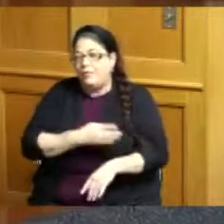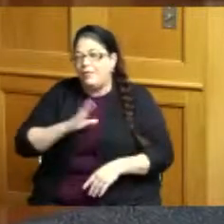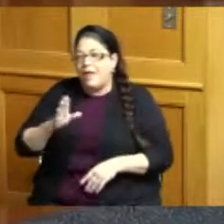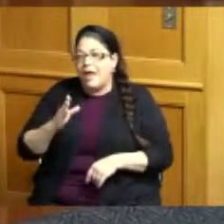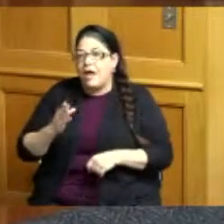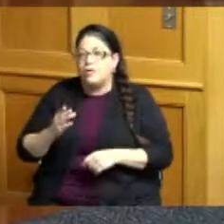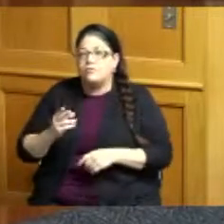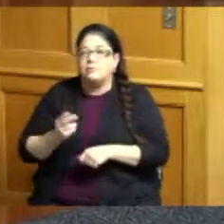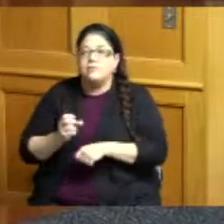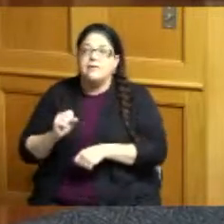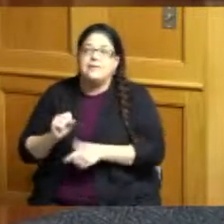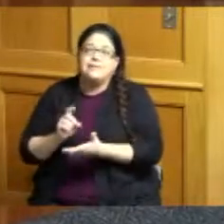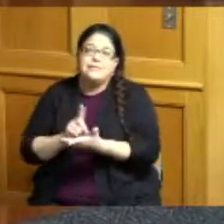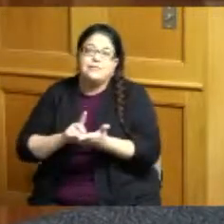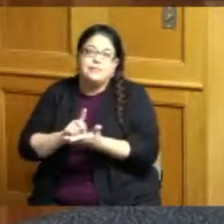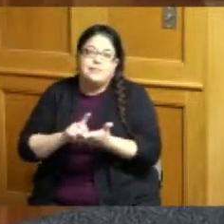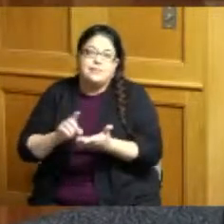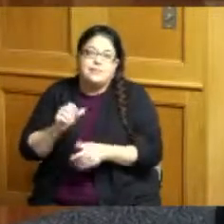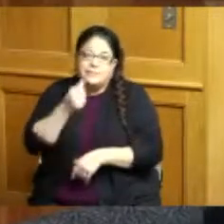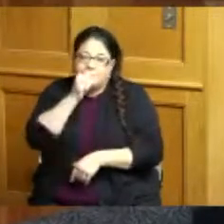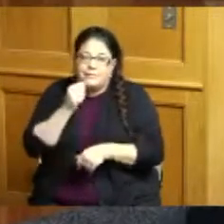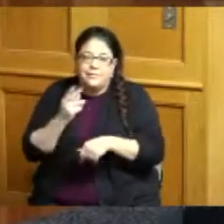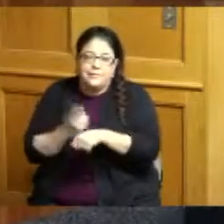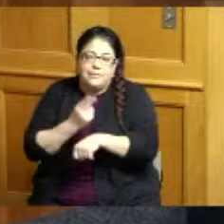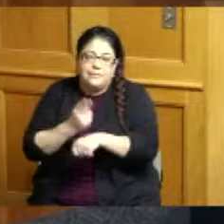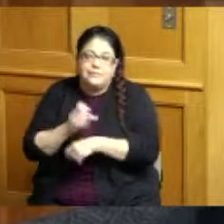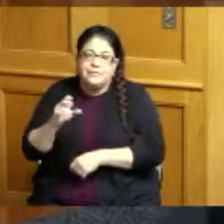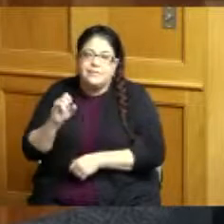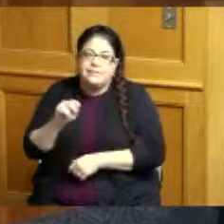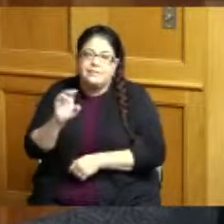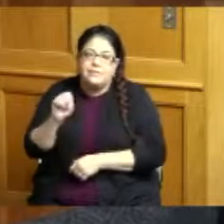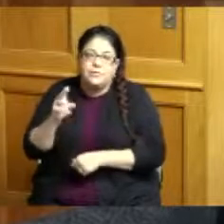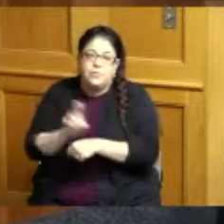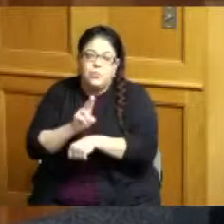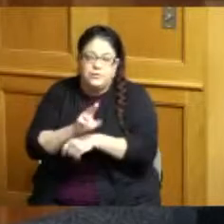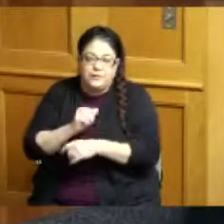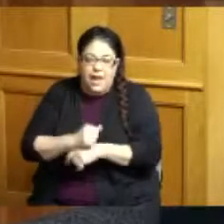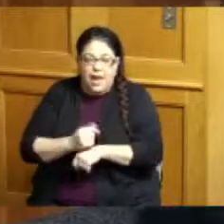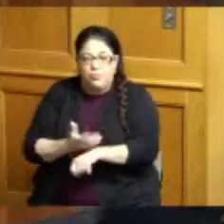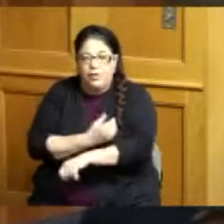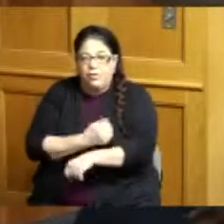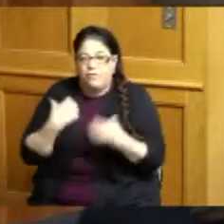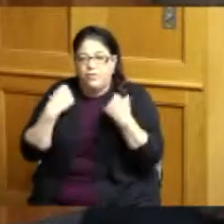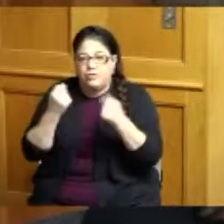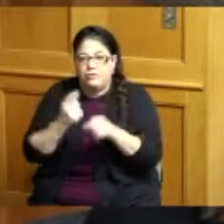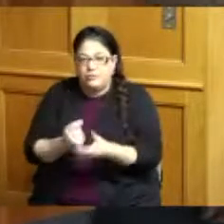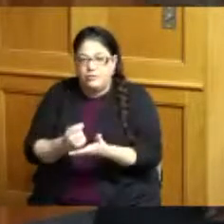Recovery outcomes for adults in re-entry and then we've got another the last chunk of money